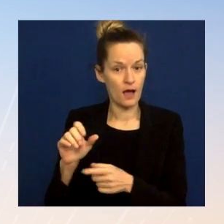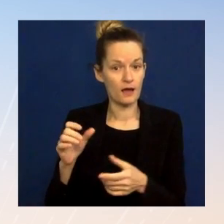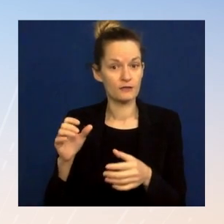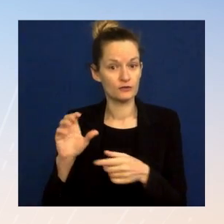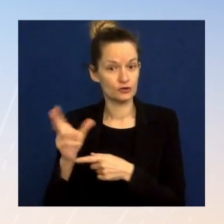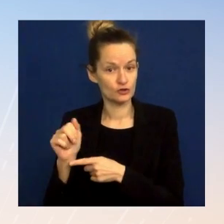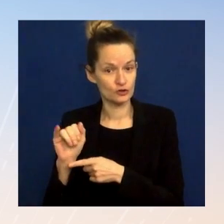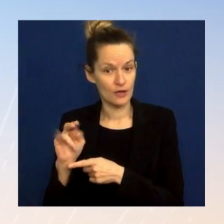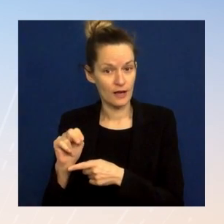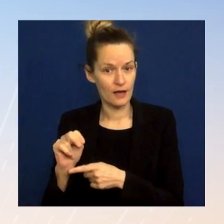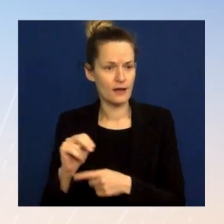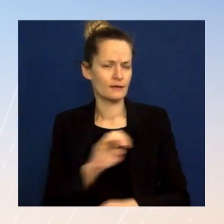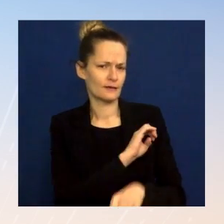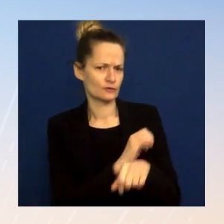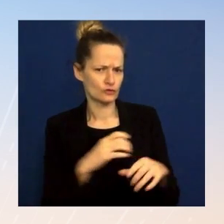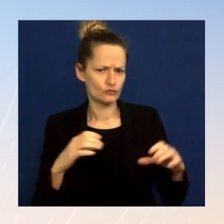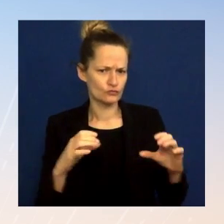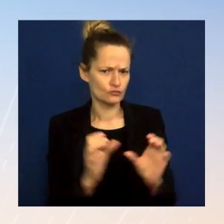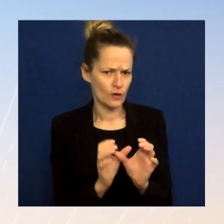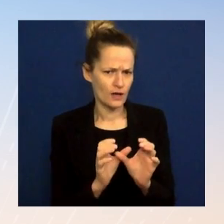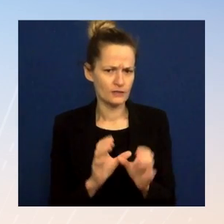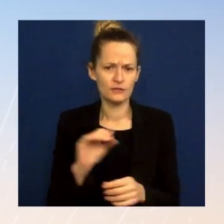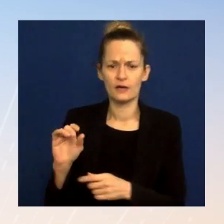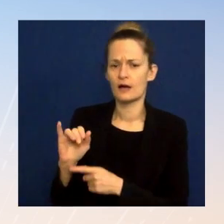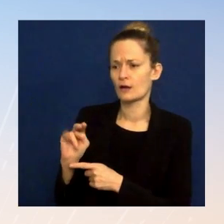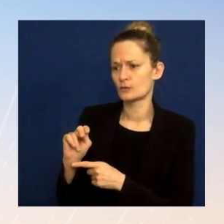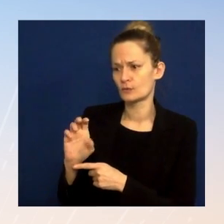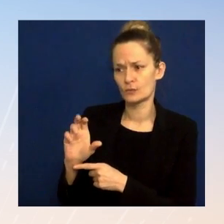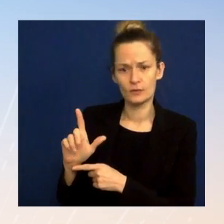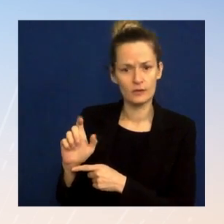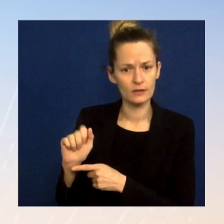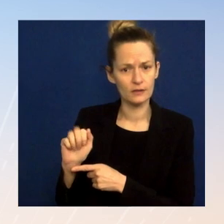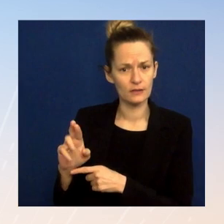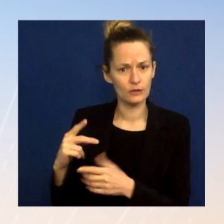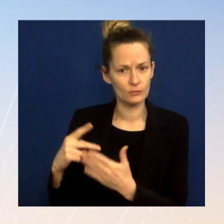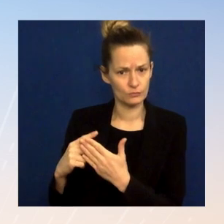In Glasgow, the President will give a major address on climate as part of COP26